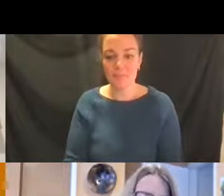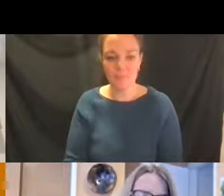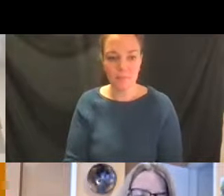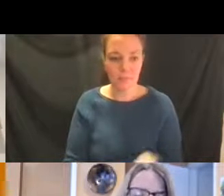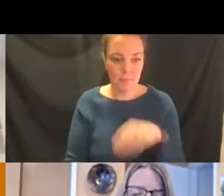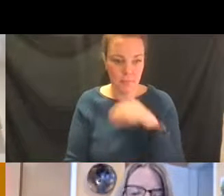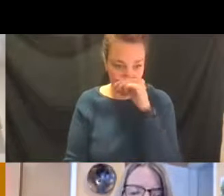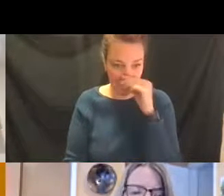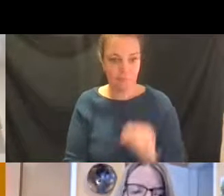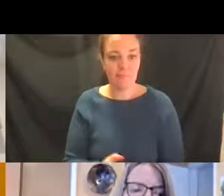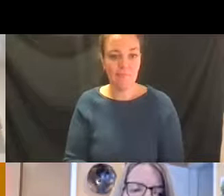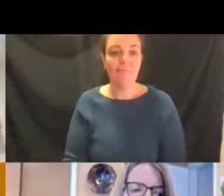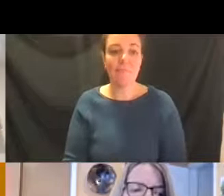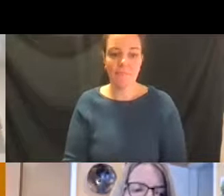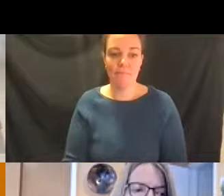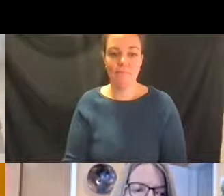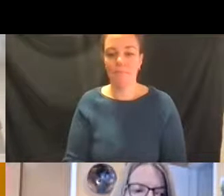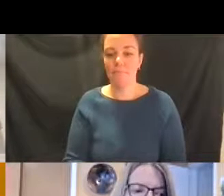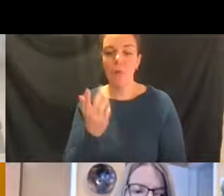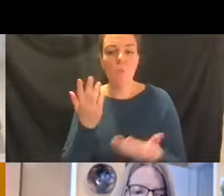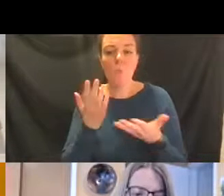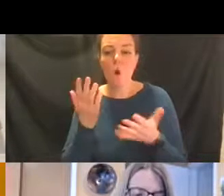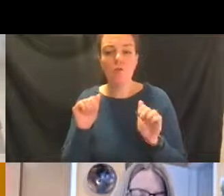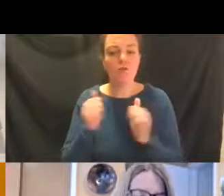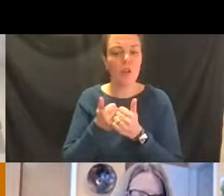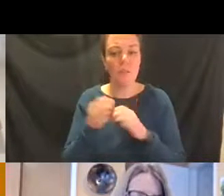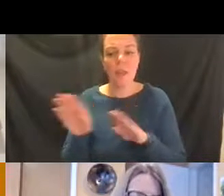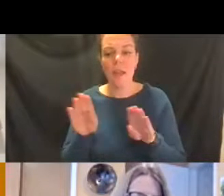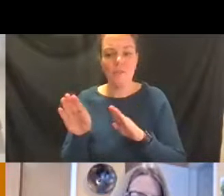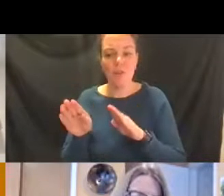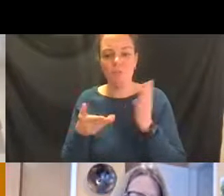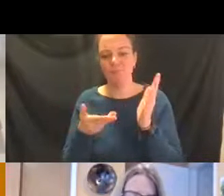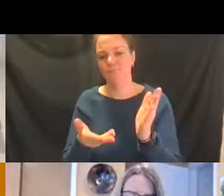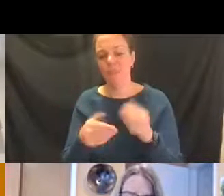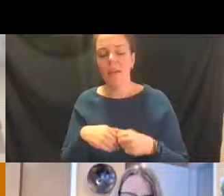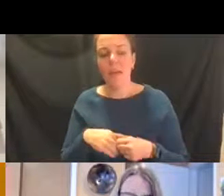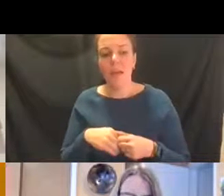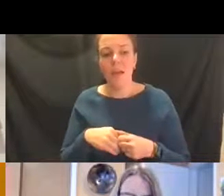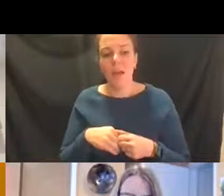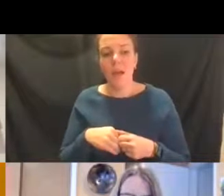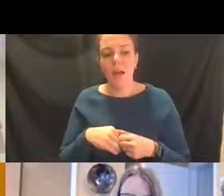So these are some of the challenging behaviors. and I think because I work mainly in mental health